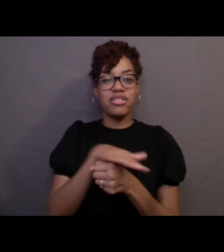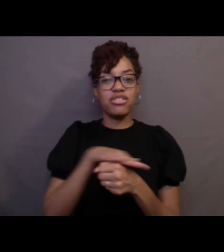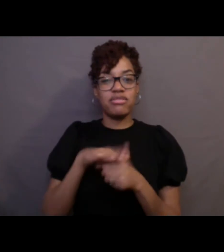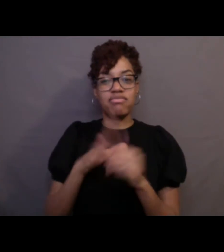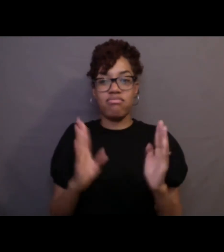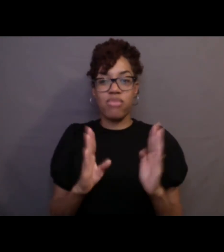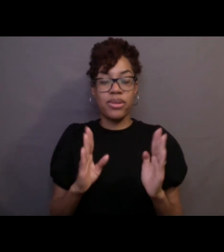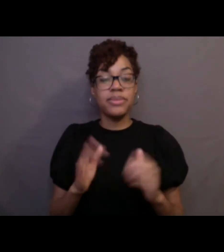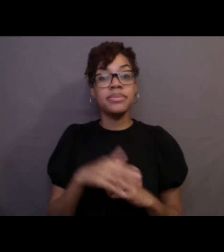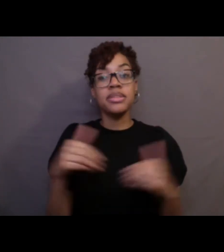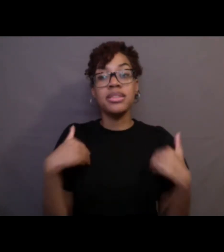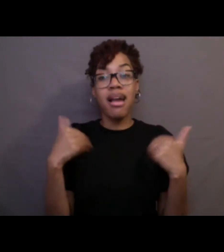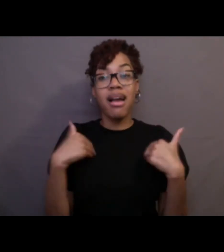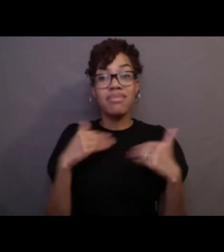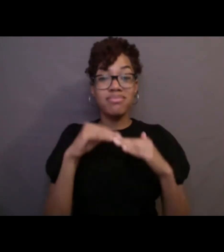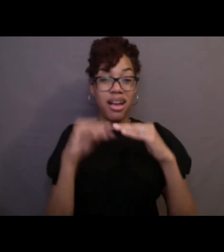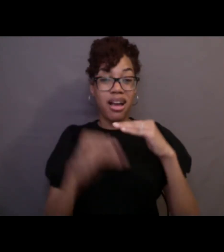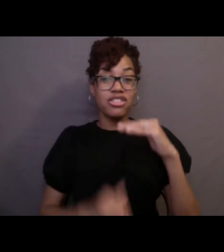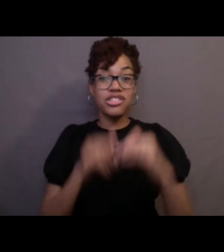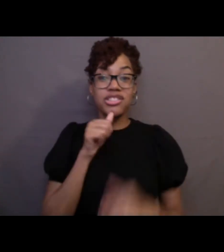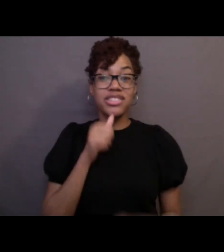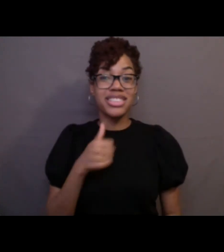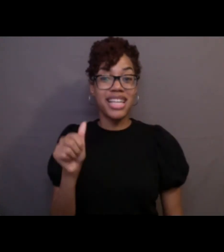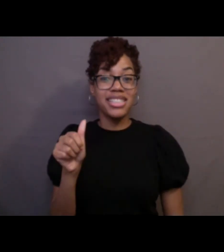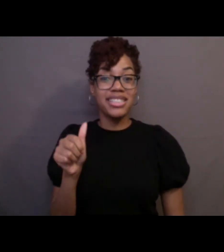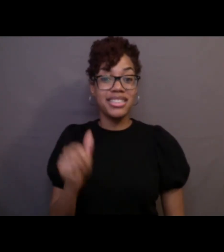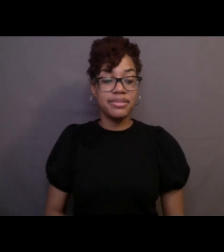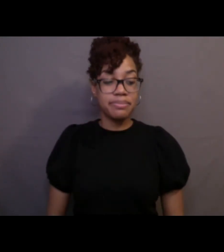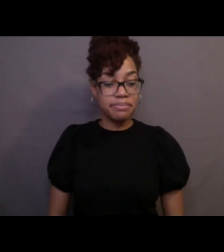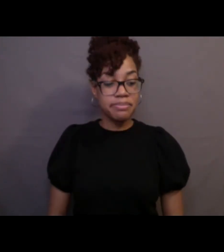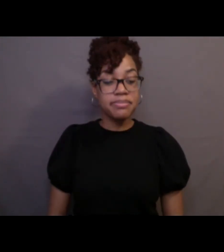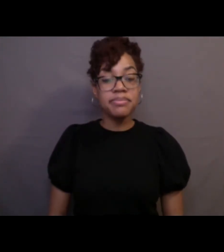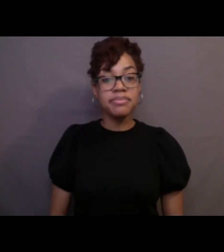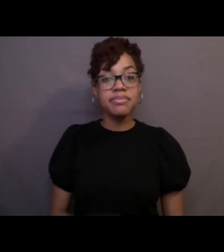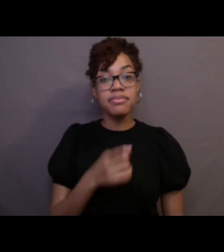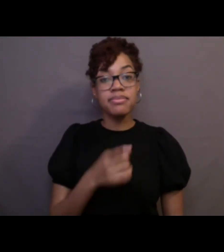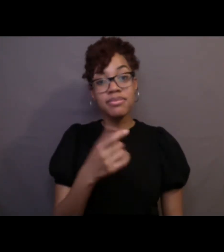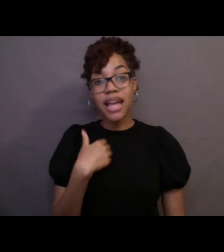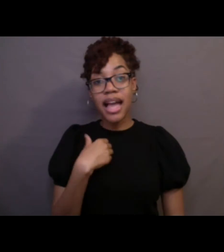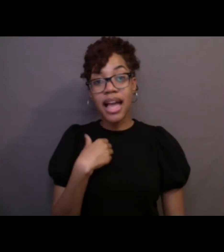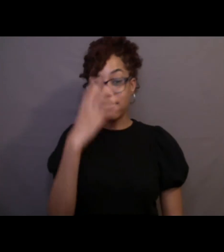They're less than 10 years old, usually. They also have a pretty amazing beak